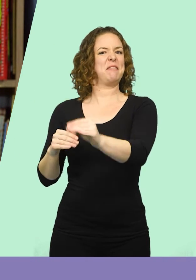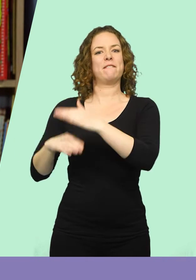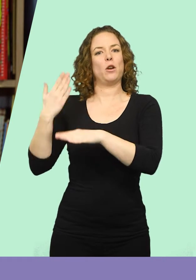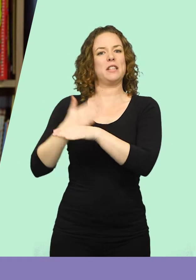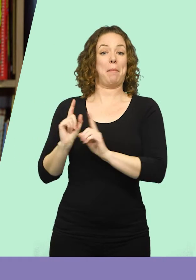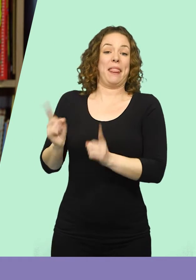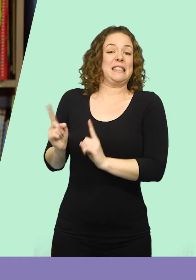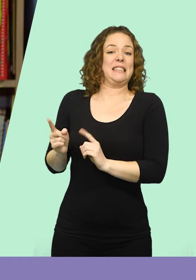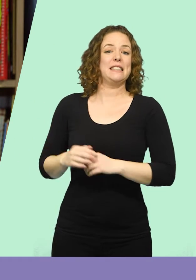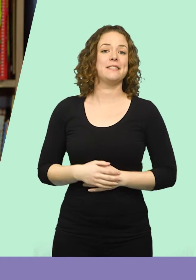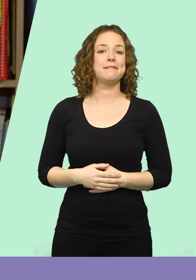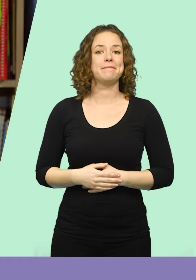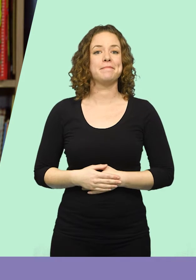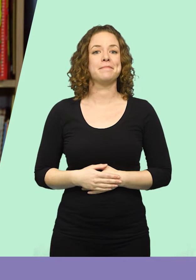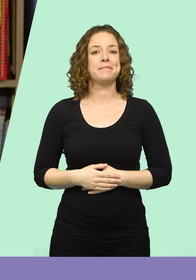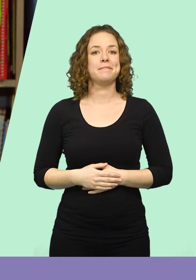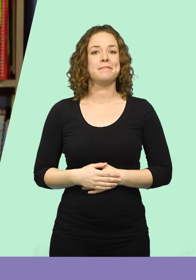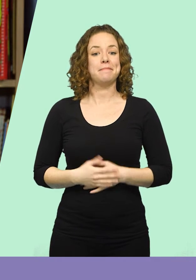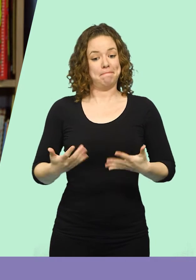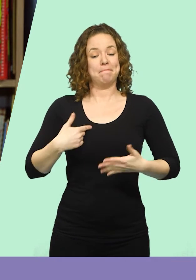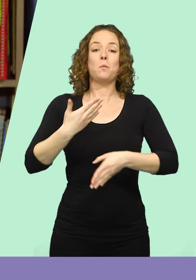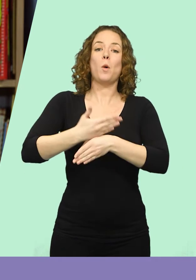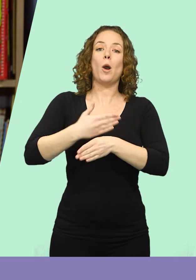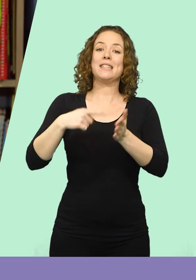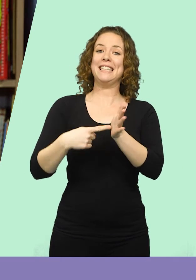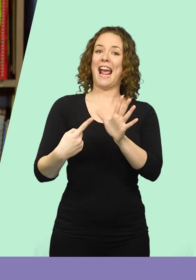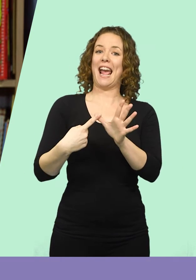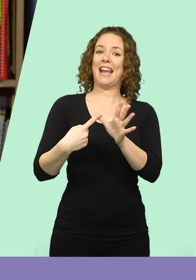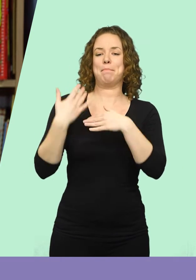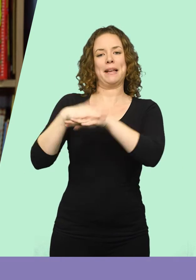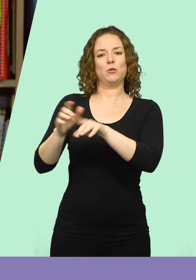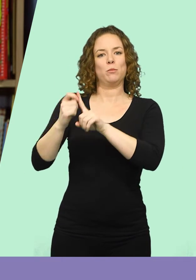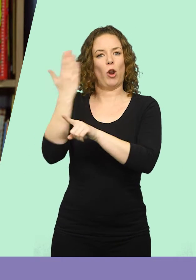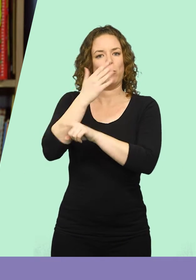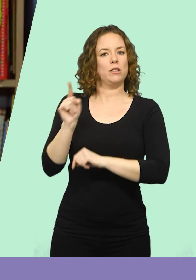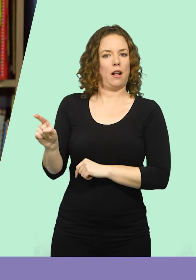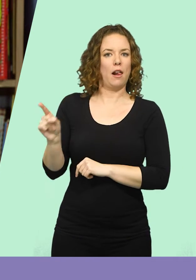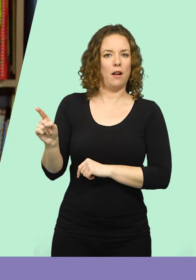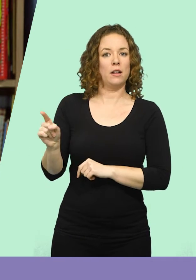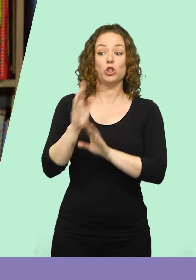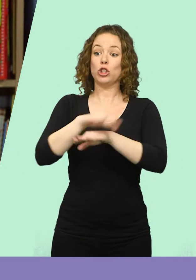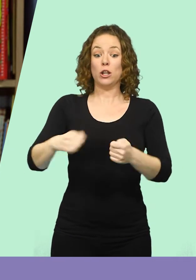didn't need to combine the two anymore. So in my current role as a TA and in a mainstream primary school,